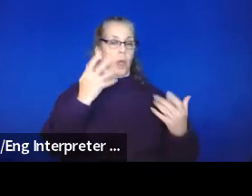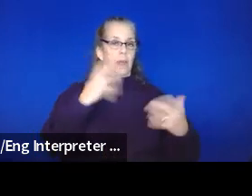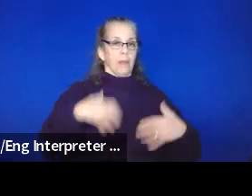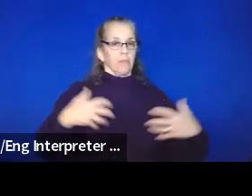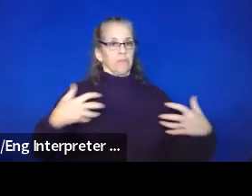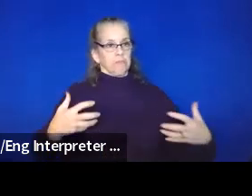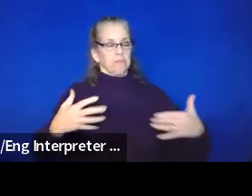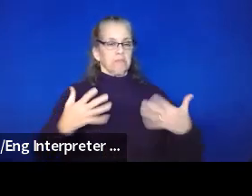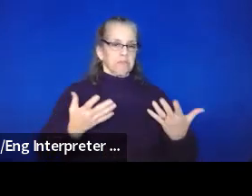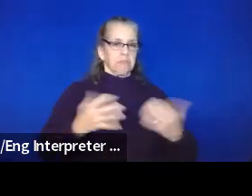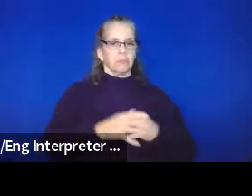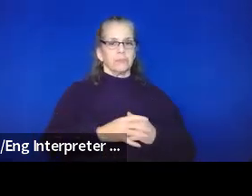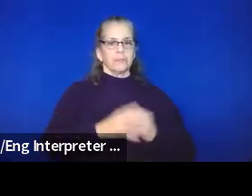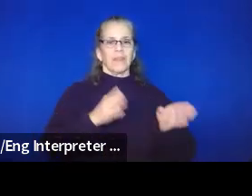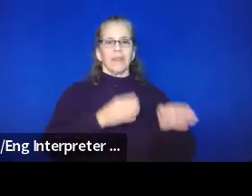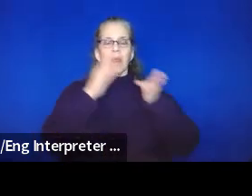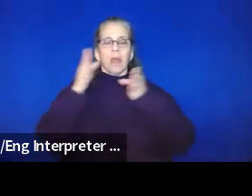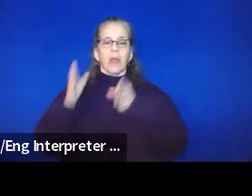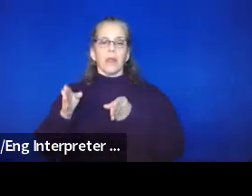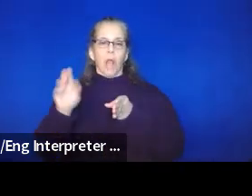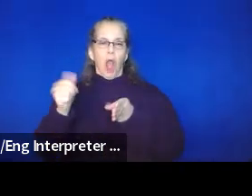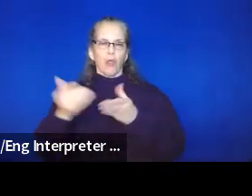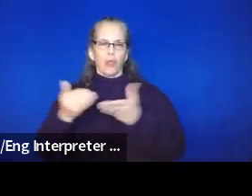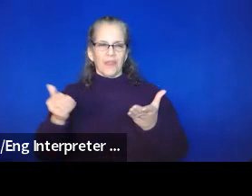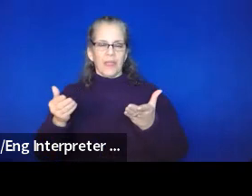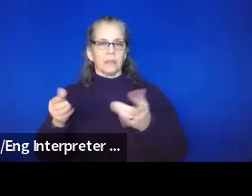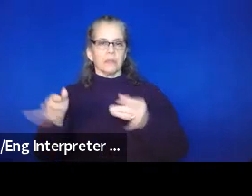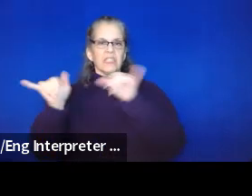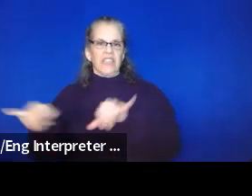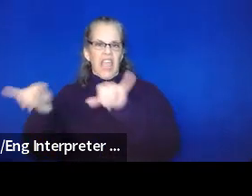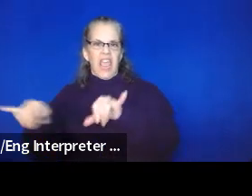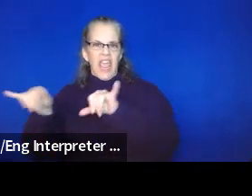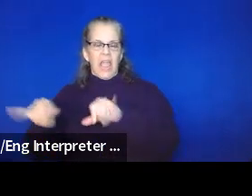We can then there are things that kind of stay the same per person, like, are they male